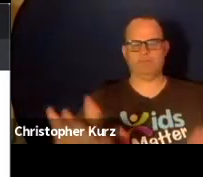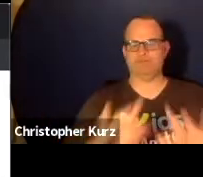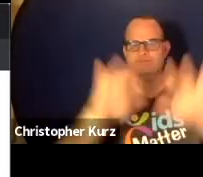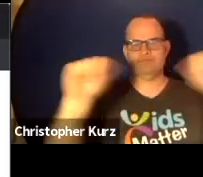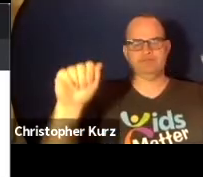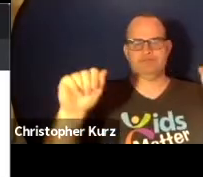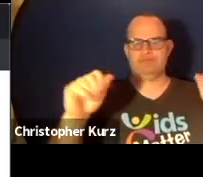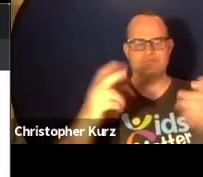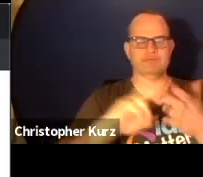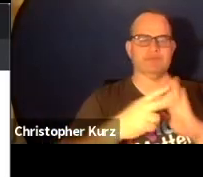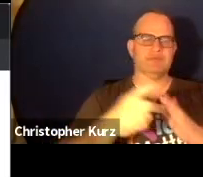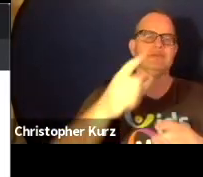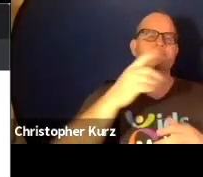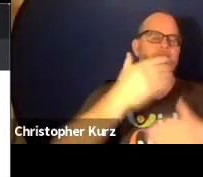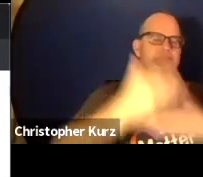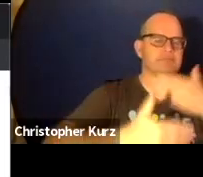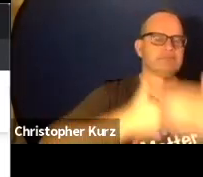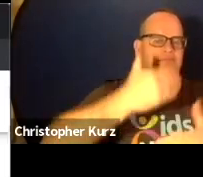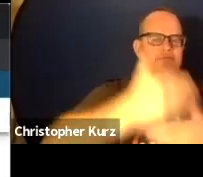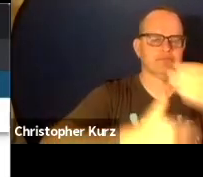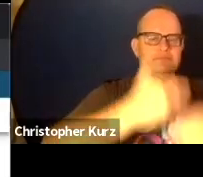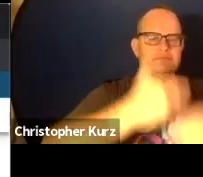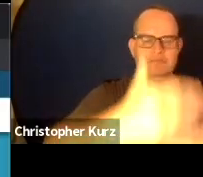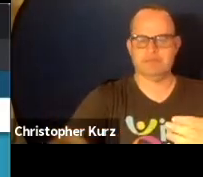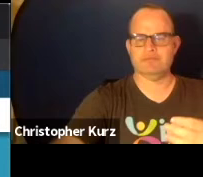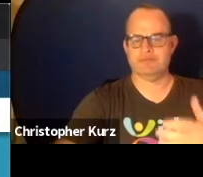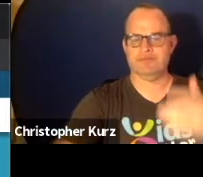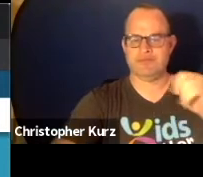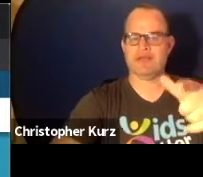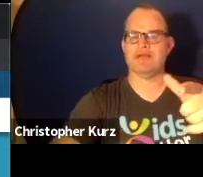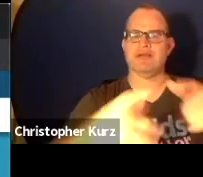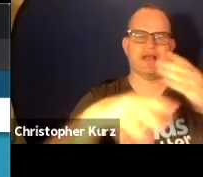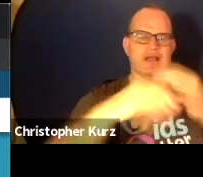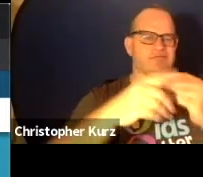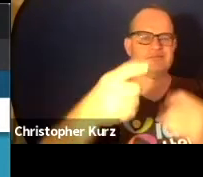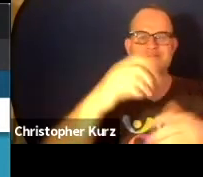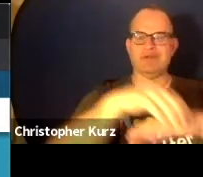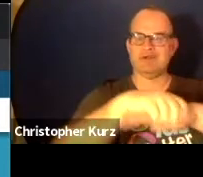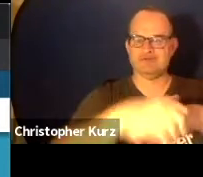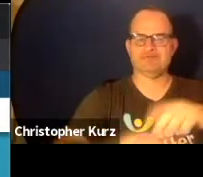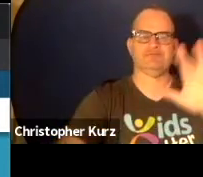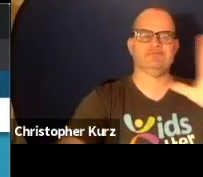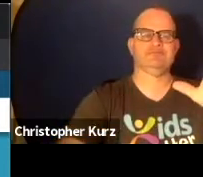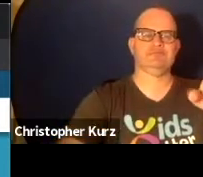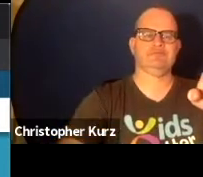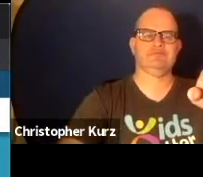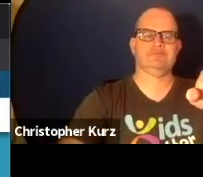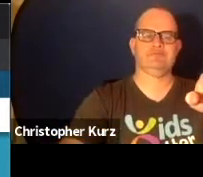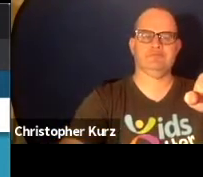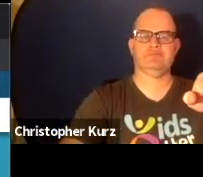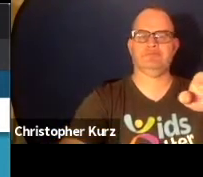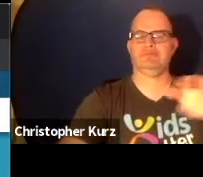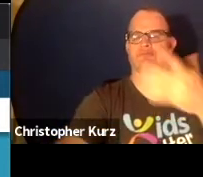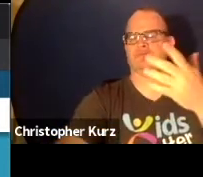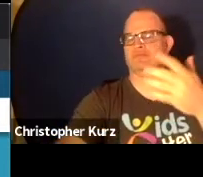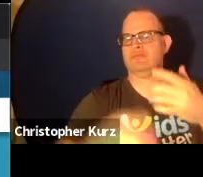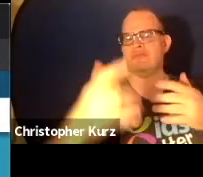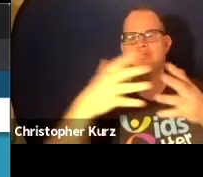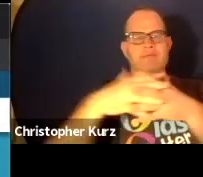If you'd like to create a new story, it looks very similar but it will be completely blank. Again you have the language selector and